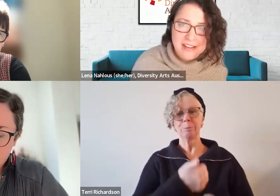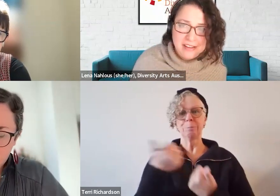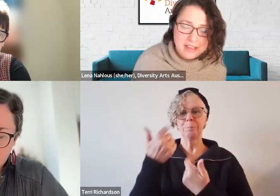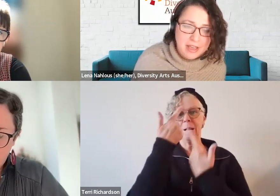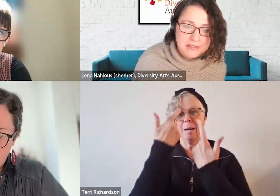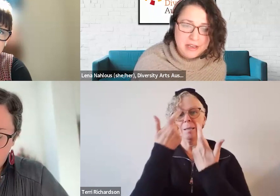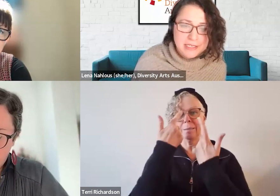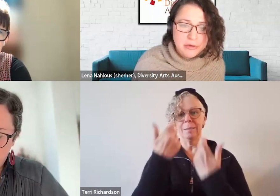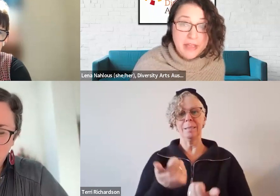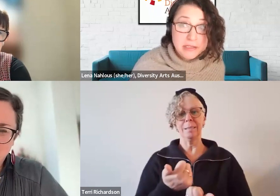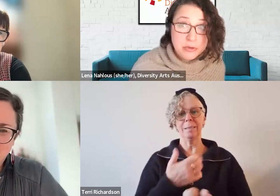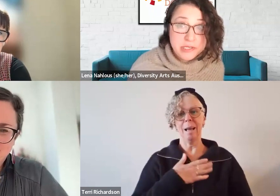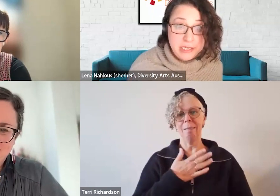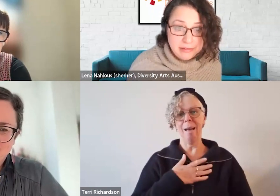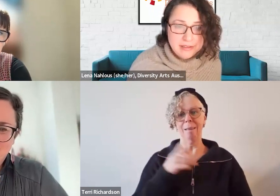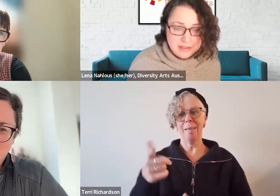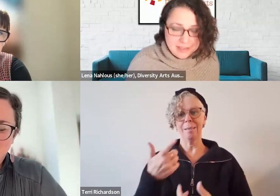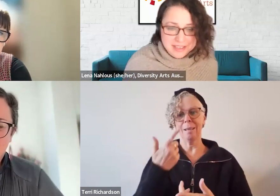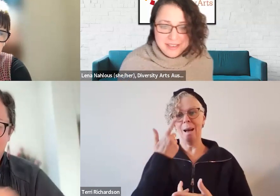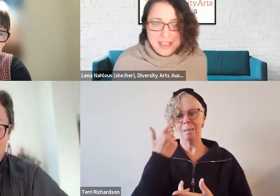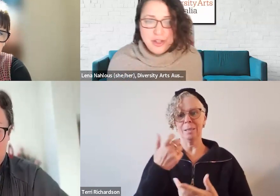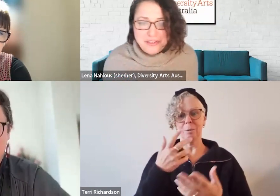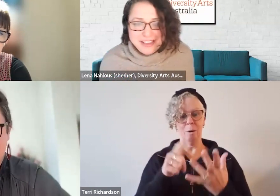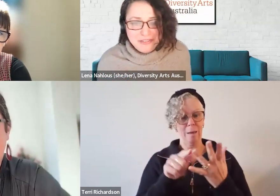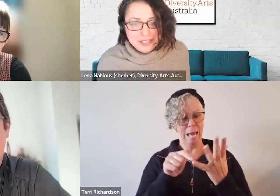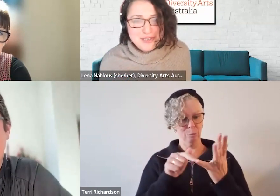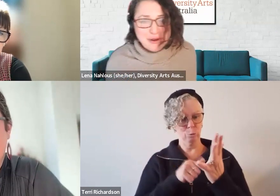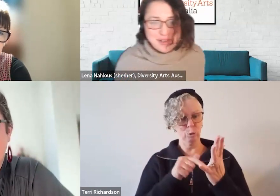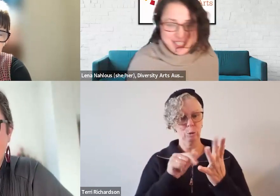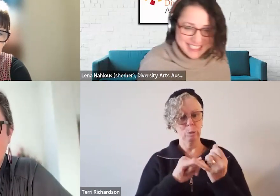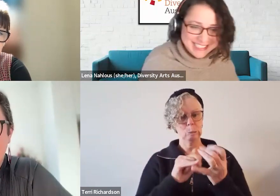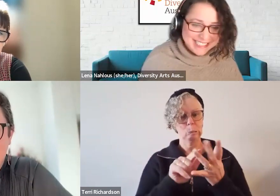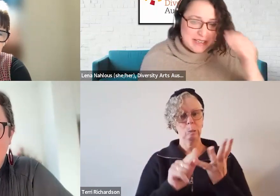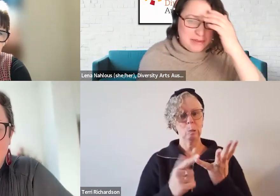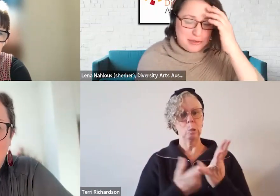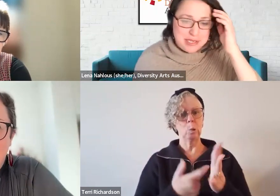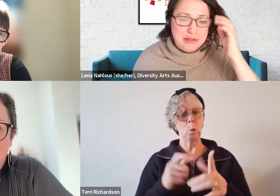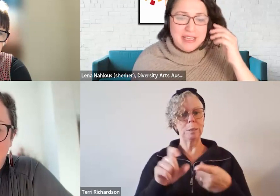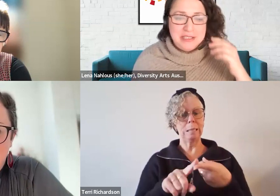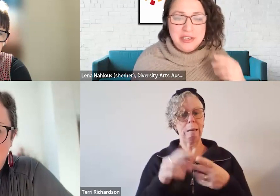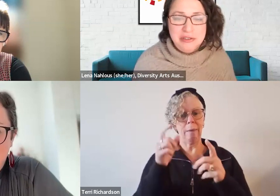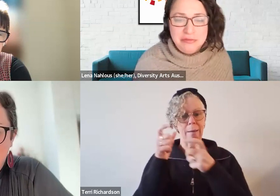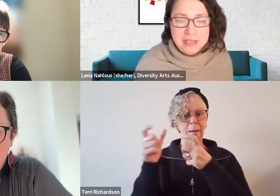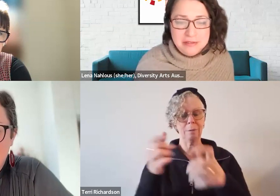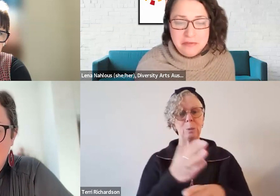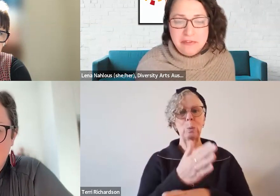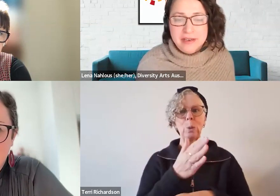I like the idea of outsourcing. A lot of our governance work, but also that you that that funding is